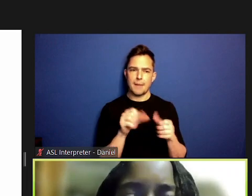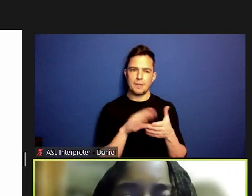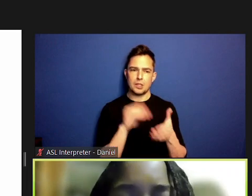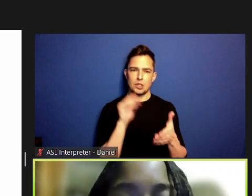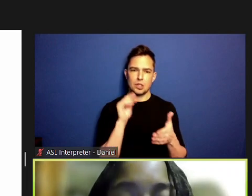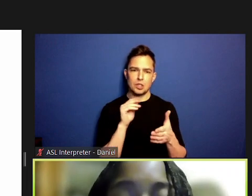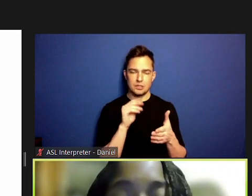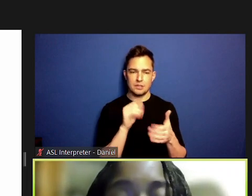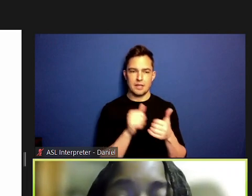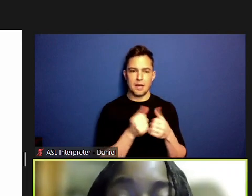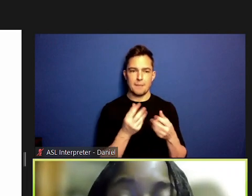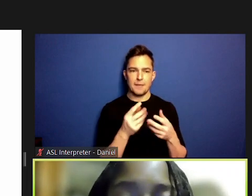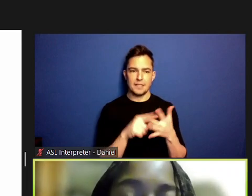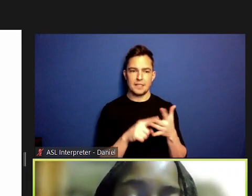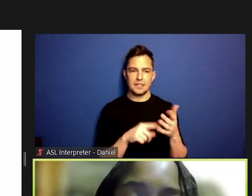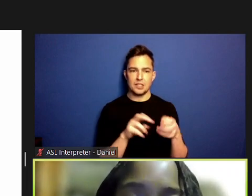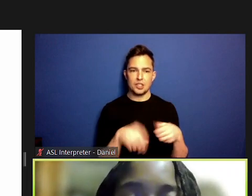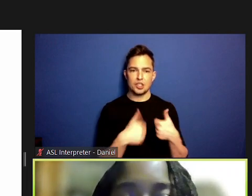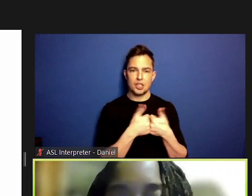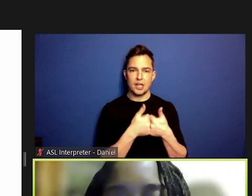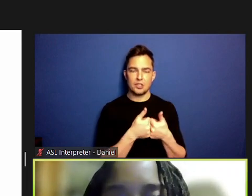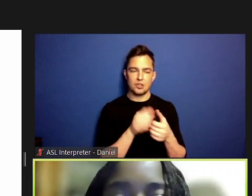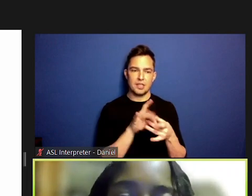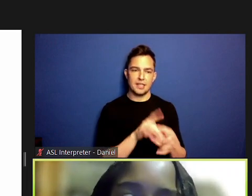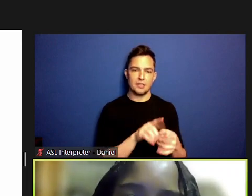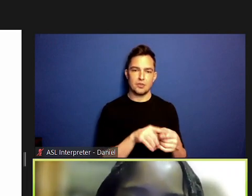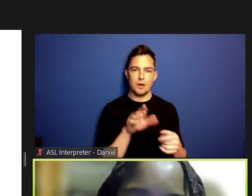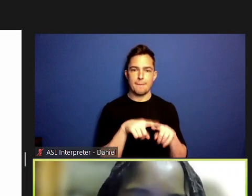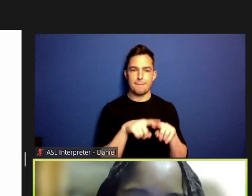of those challenges were directly linked to bias and stereotyping and anti-blackness.